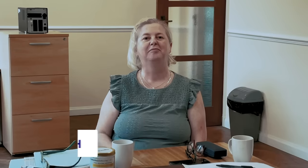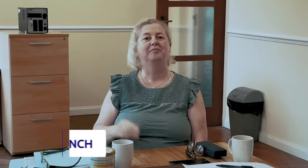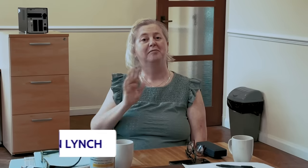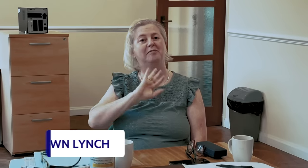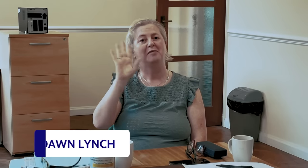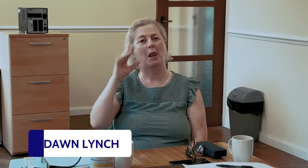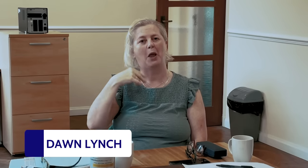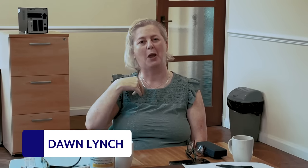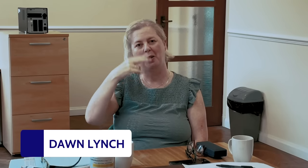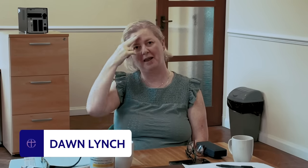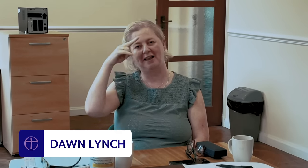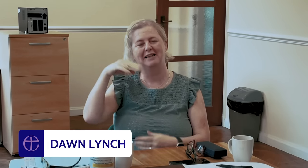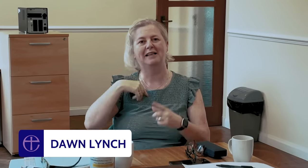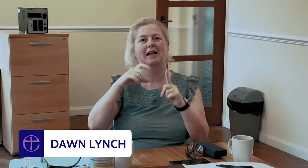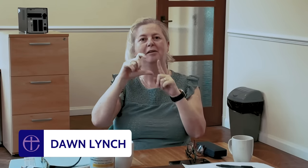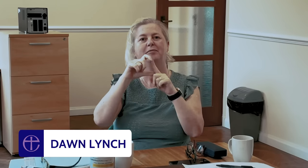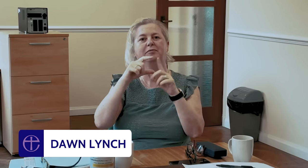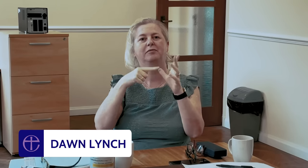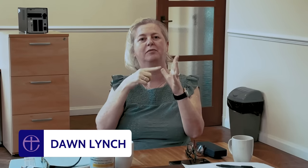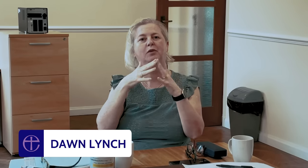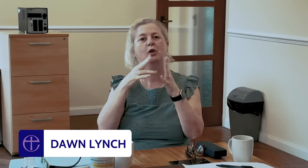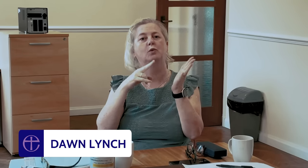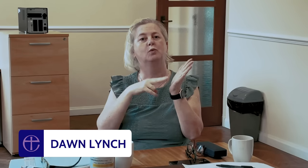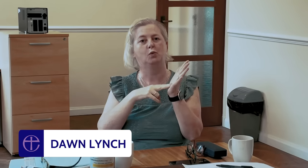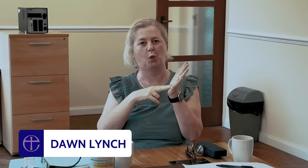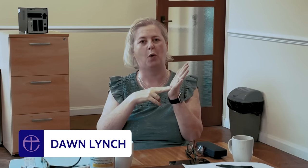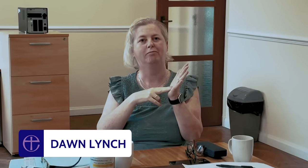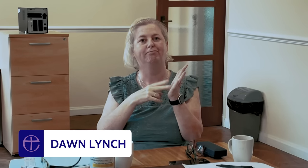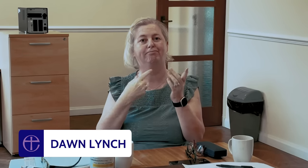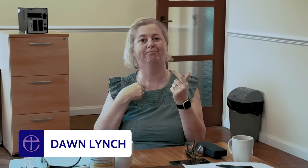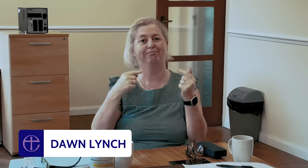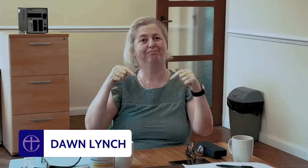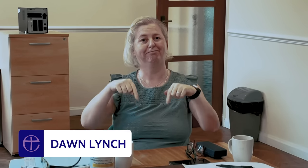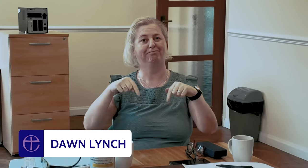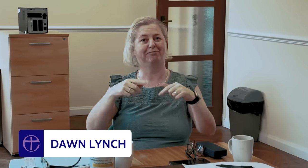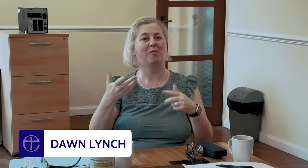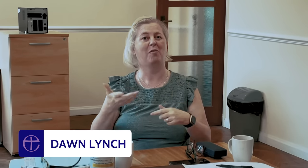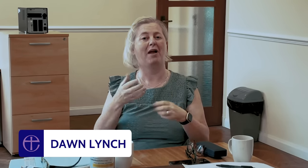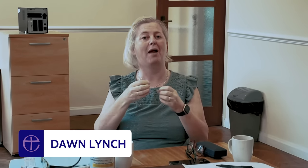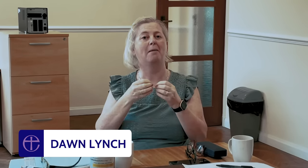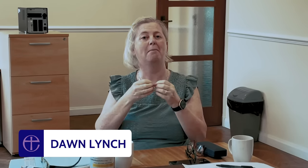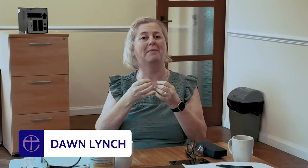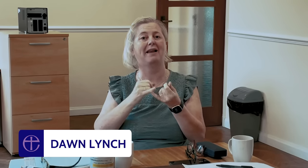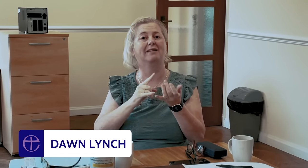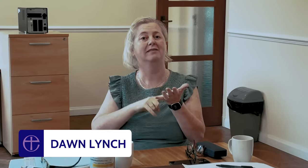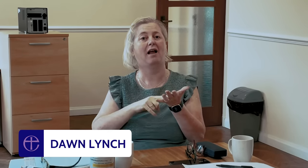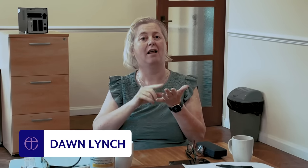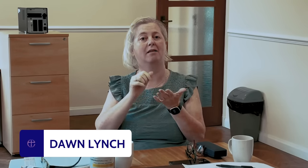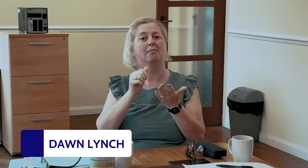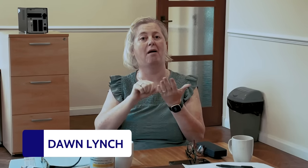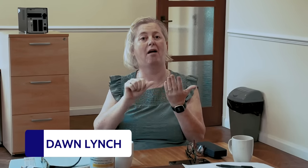Hello, my name is Dawn and I'm here at the BSL Bible Translation Day.